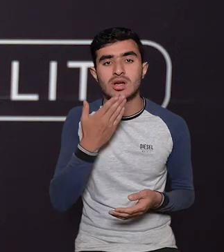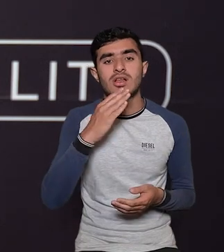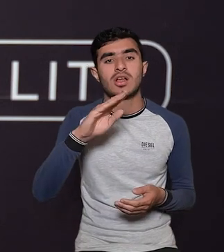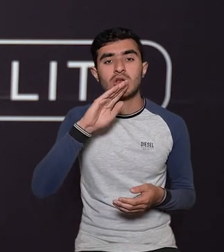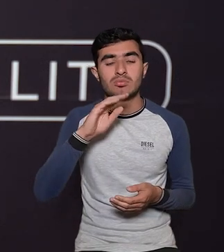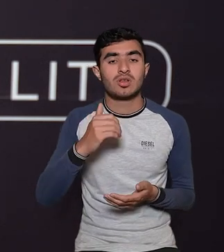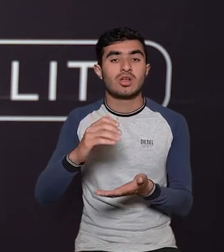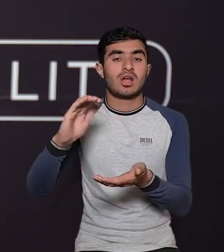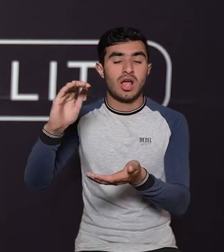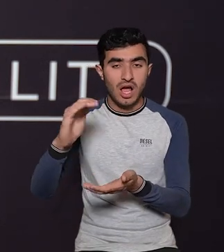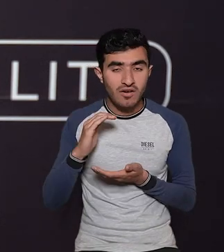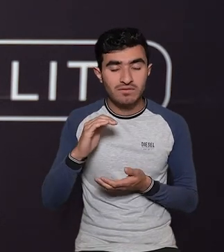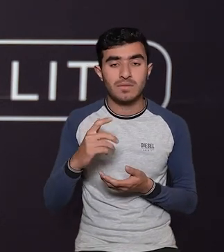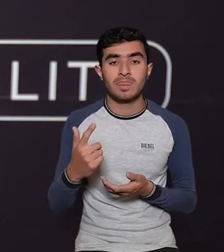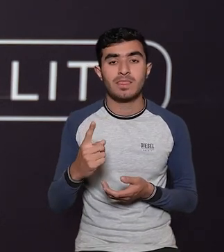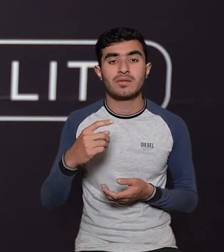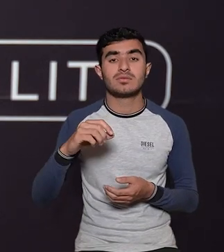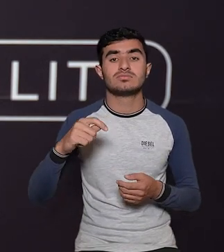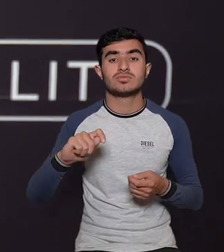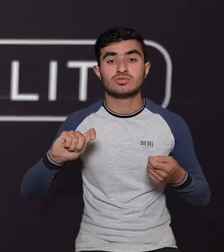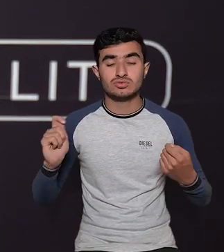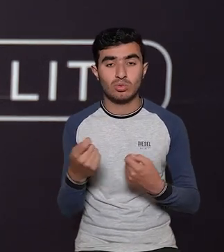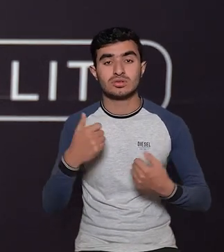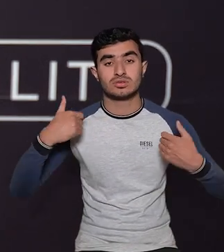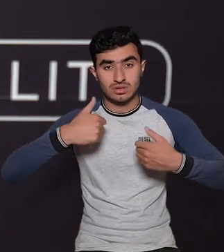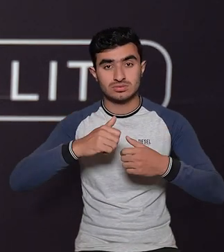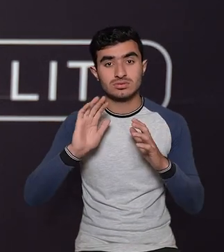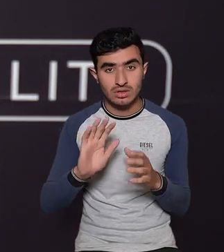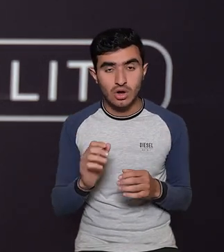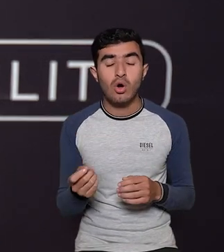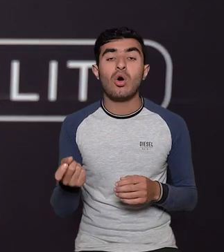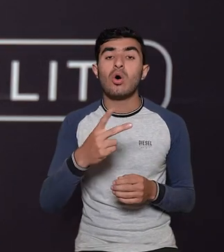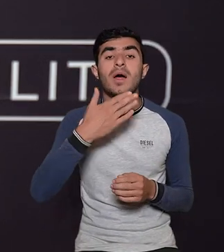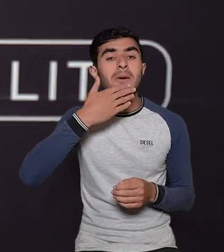My main focus was of sports blazzer, but along with that he also let me get the sports medal